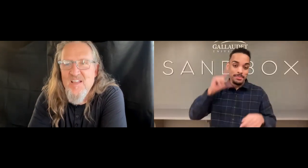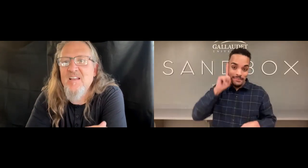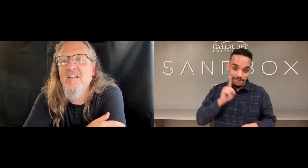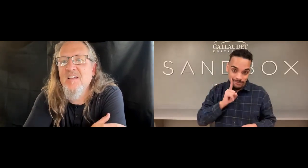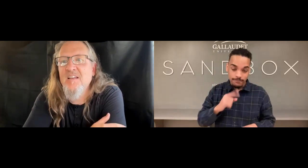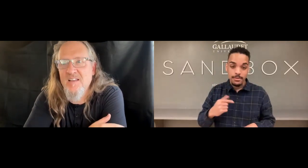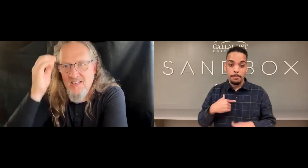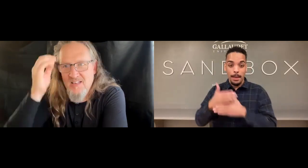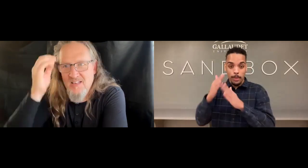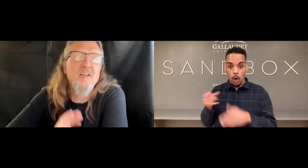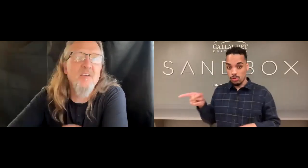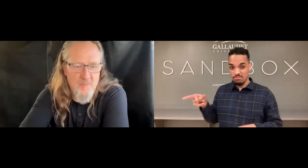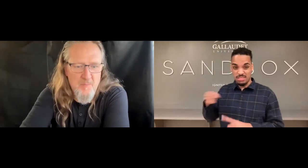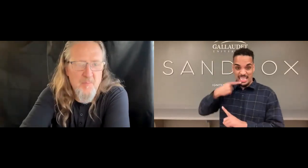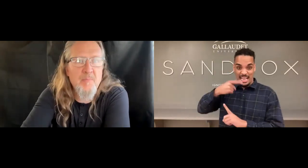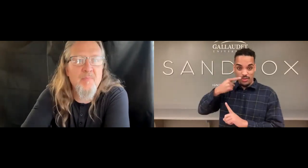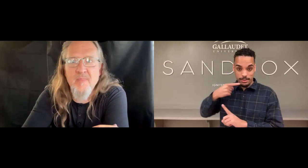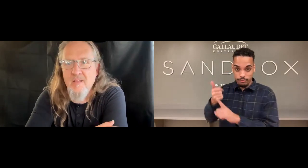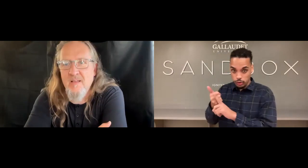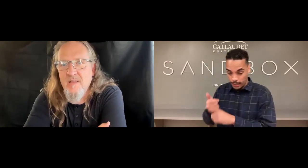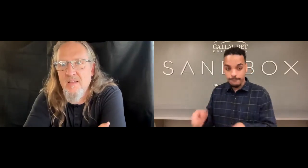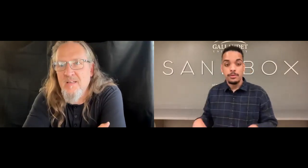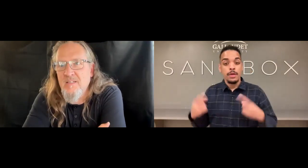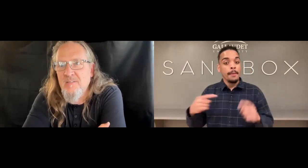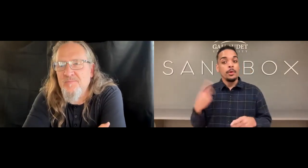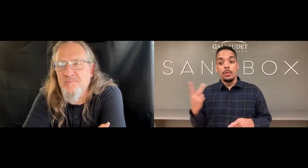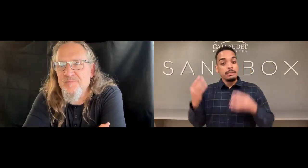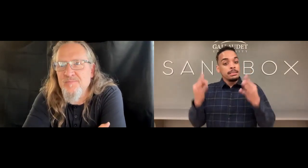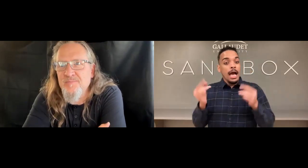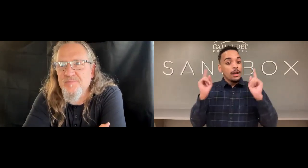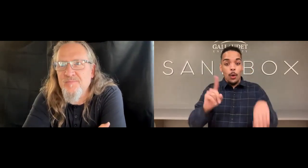So I'm a deaf person. My partner is hearing, and one day we decided to go to Starbucks.